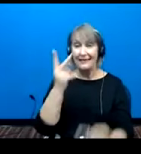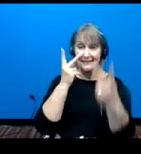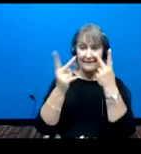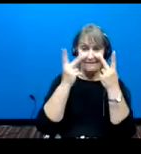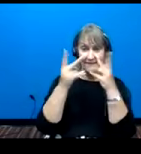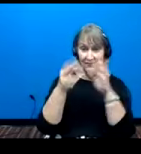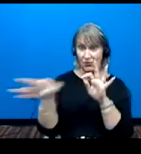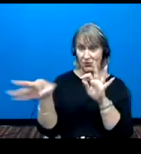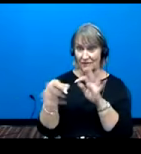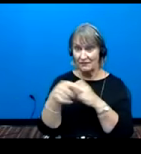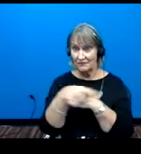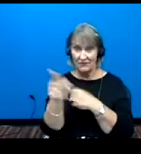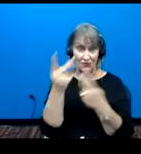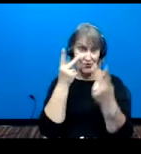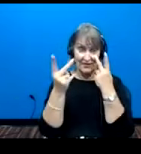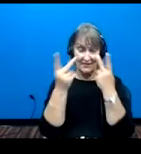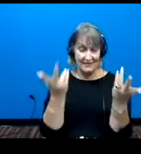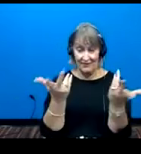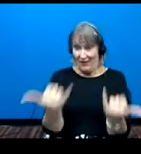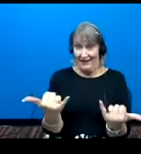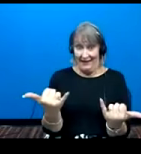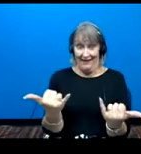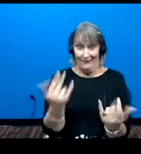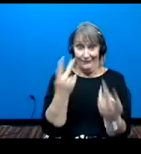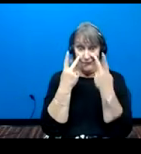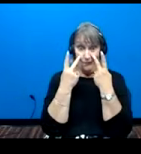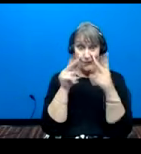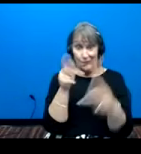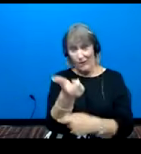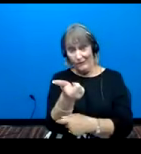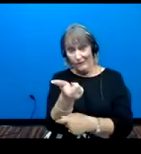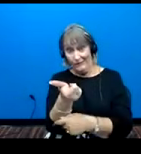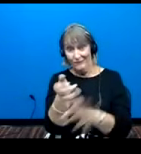as many of you can see actively right here before us.